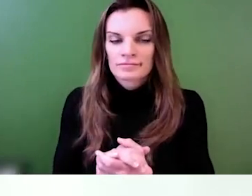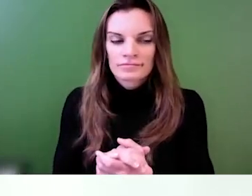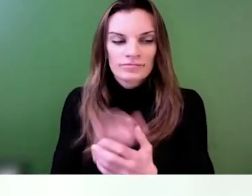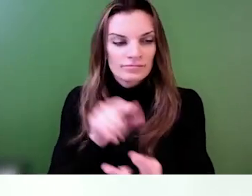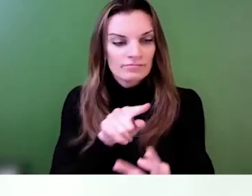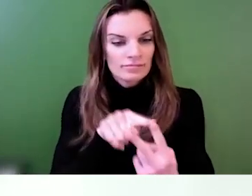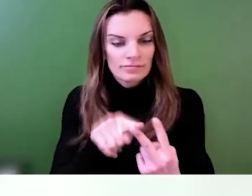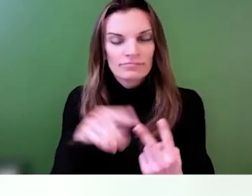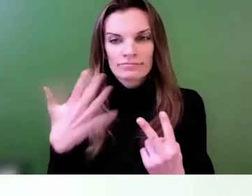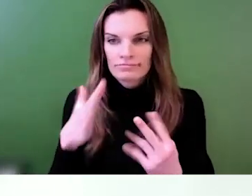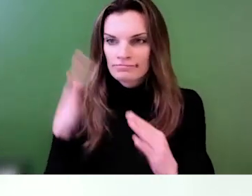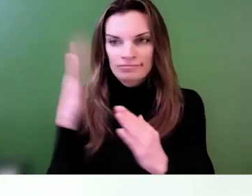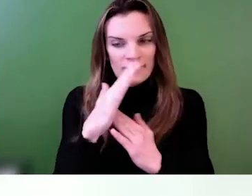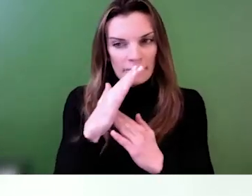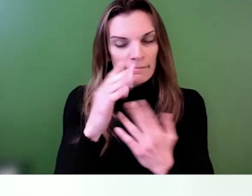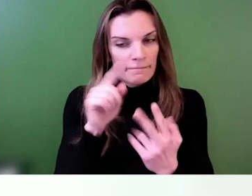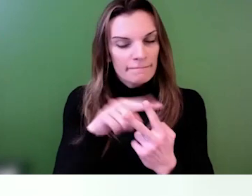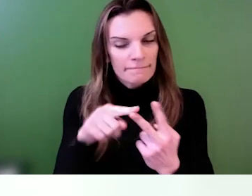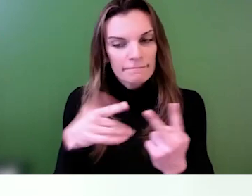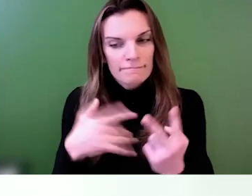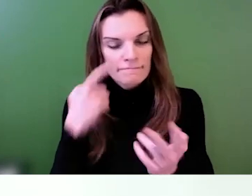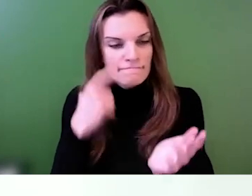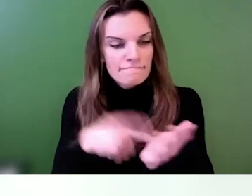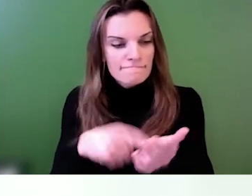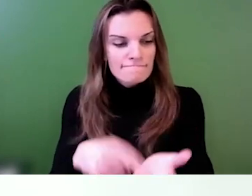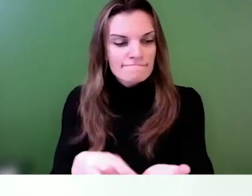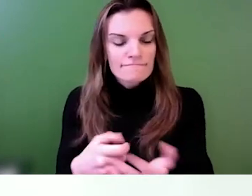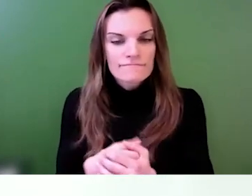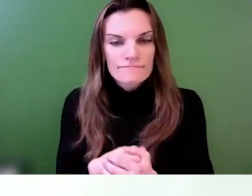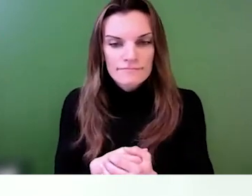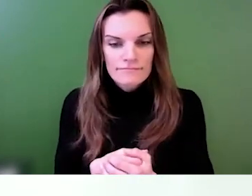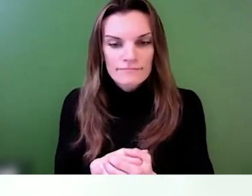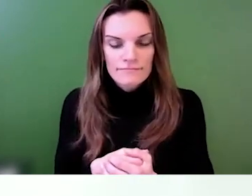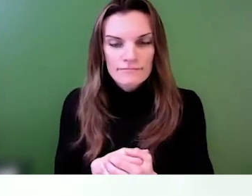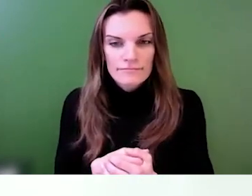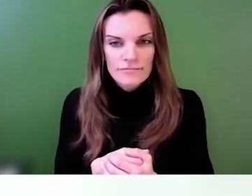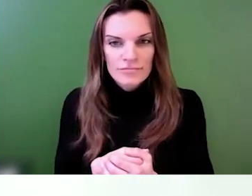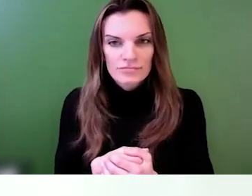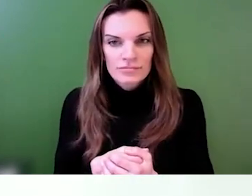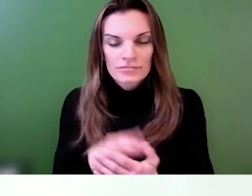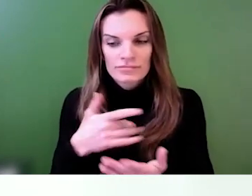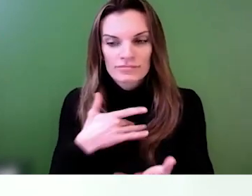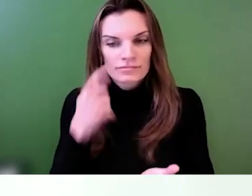areas that is probably the most common area that we are seeing legal issues with long COVID